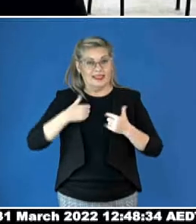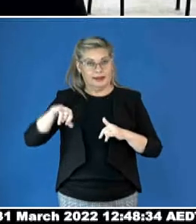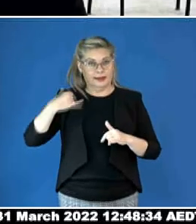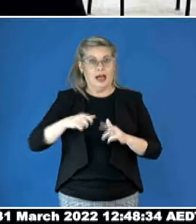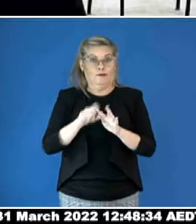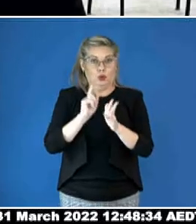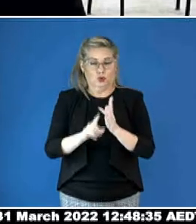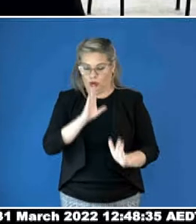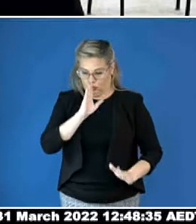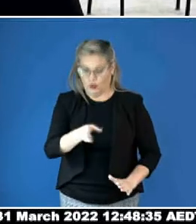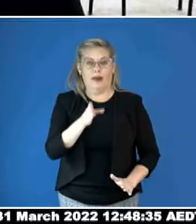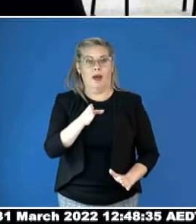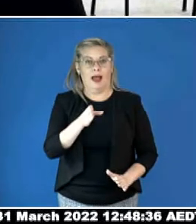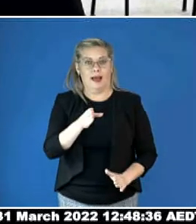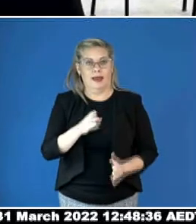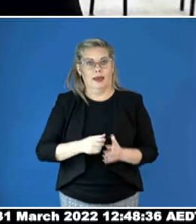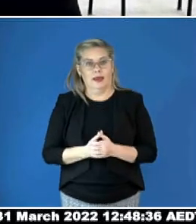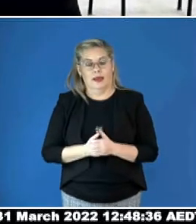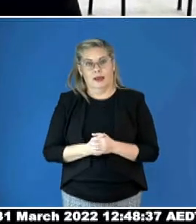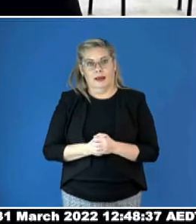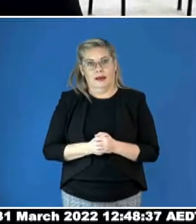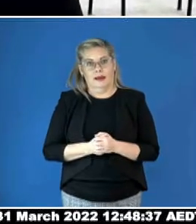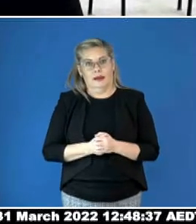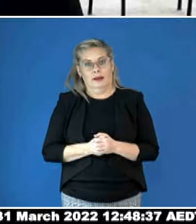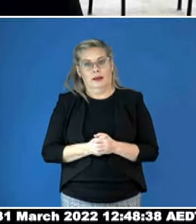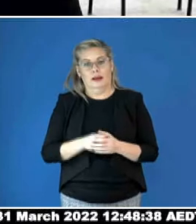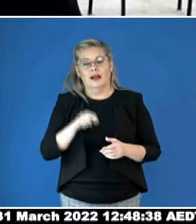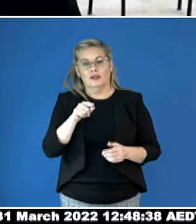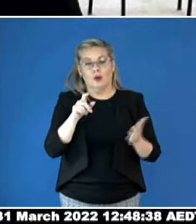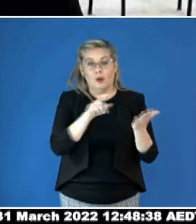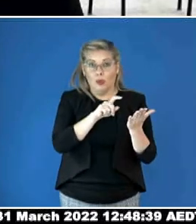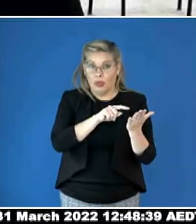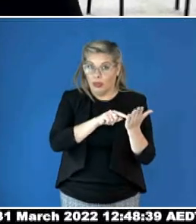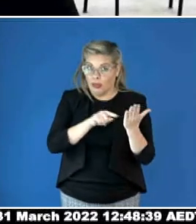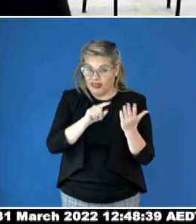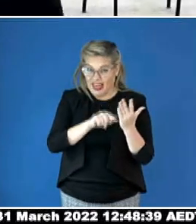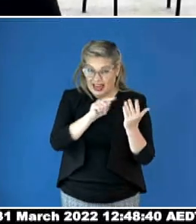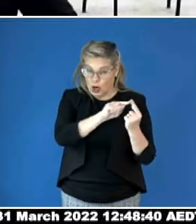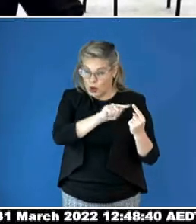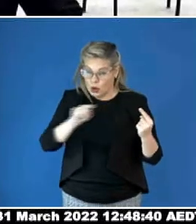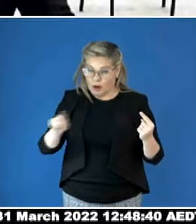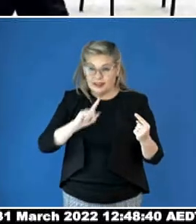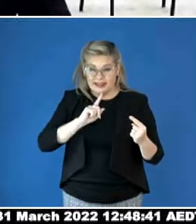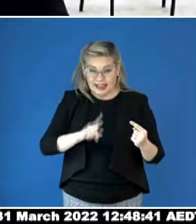And does that note help you with your recollection as to -- It does. MR ANDREATIDIS: It does. Thank you. I have no further questions, Commissioners.